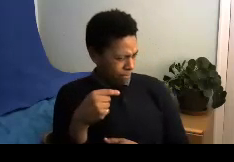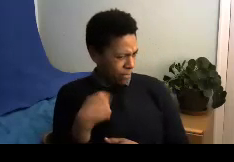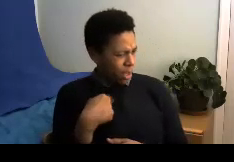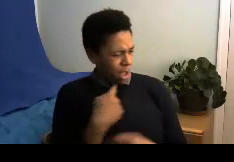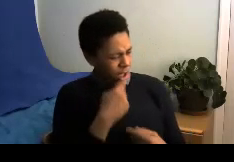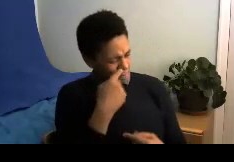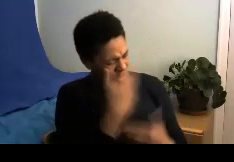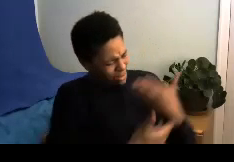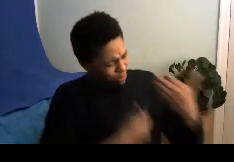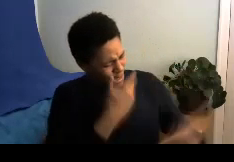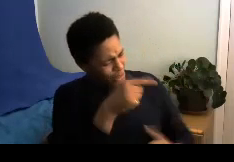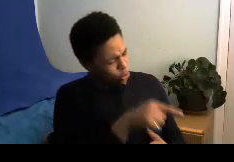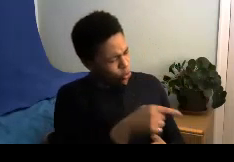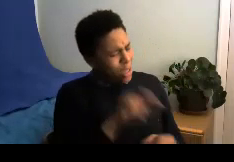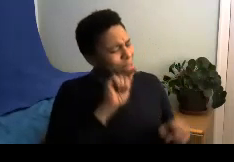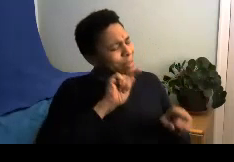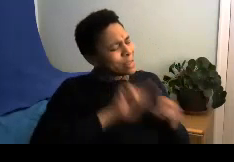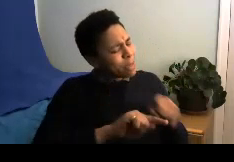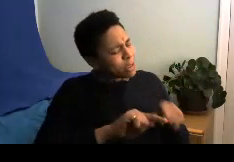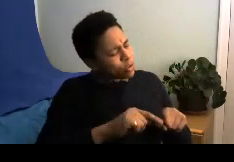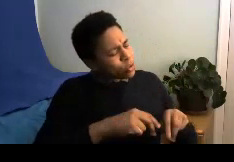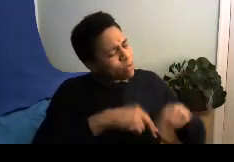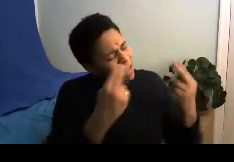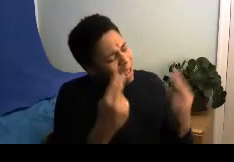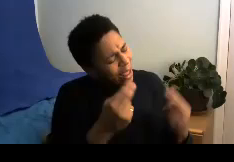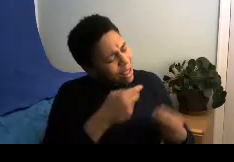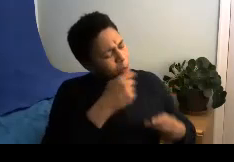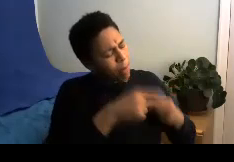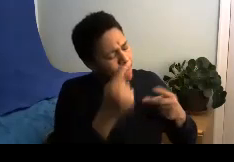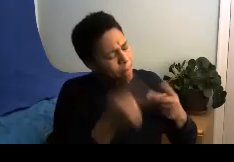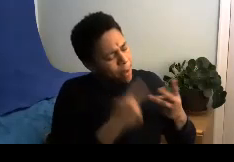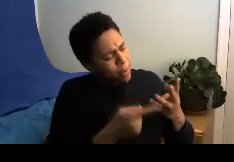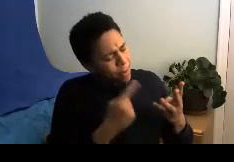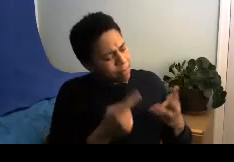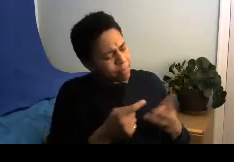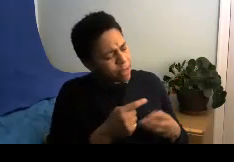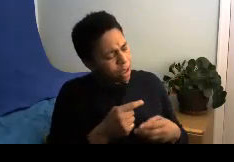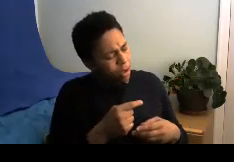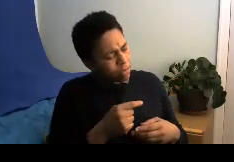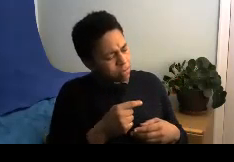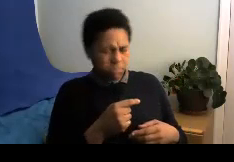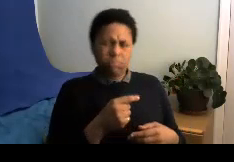sort of glazed over because they can't believe someone who looks like you, has an accent like you do, and has diction like you do,